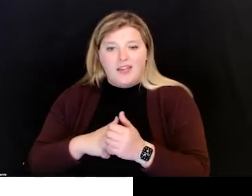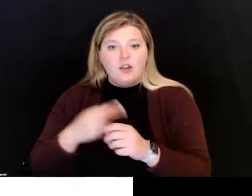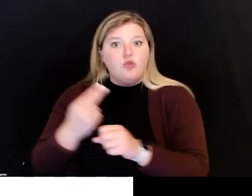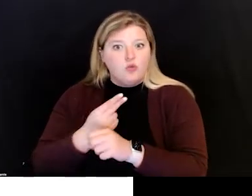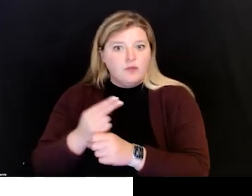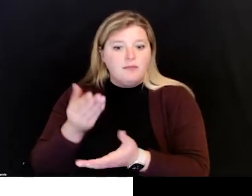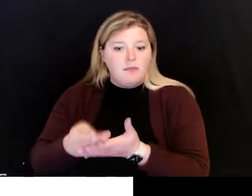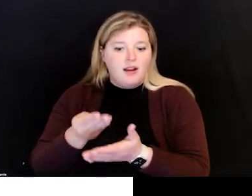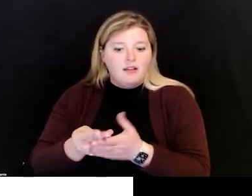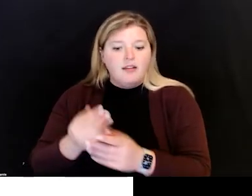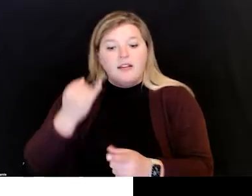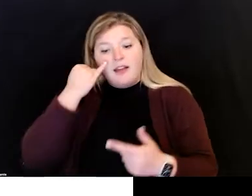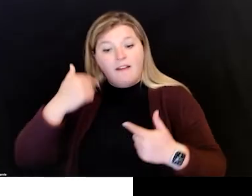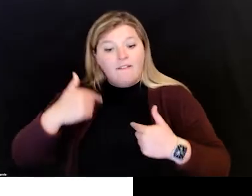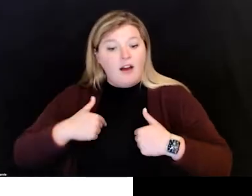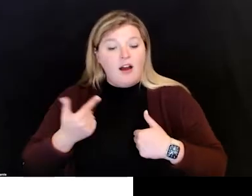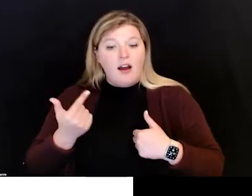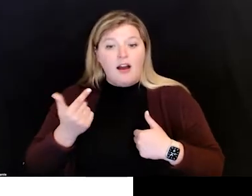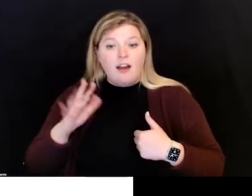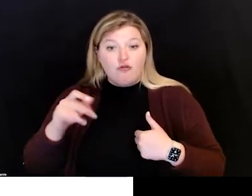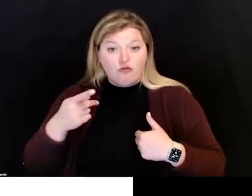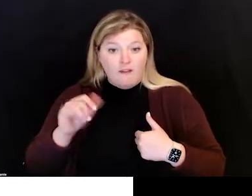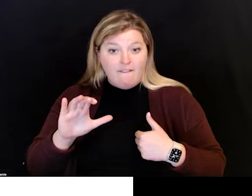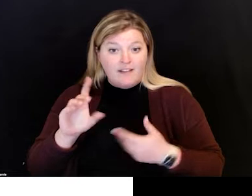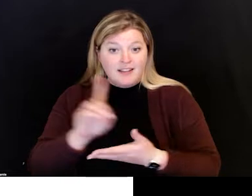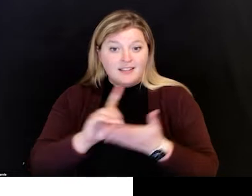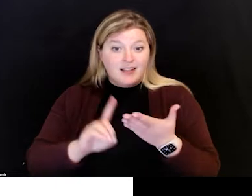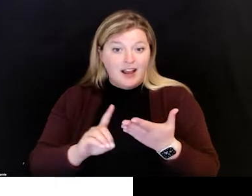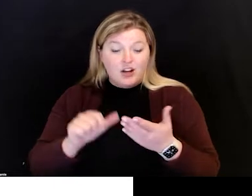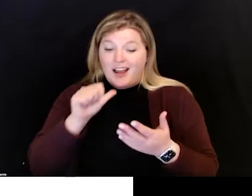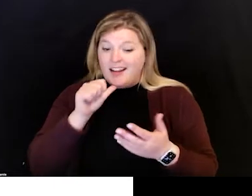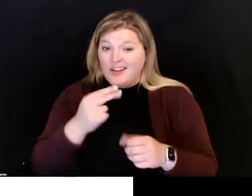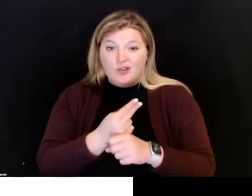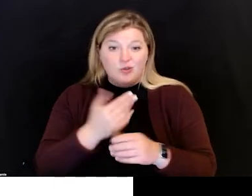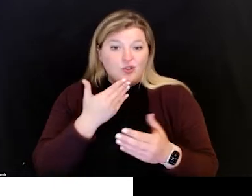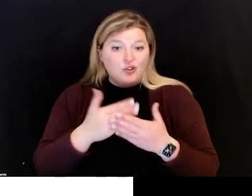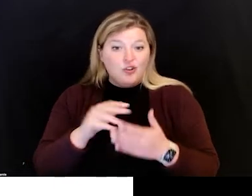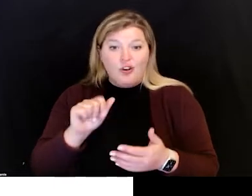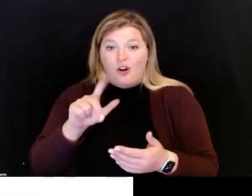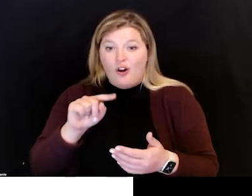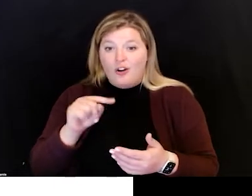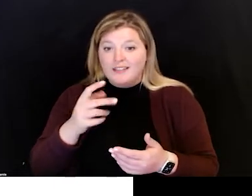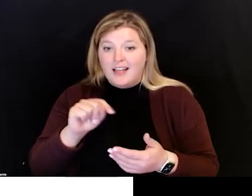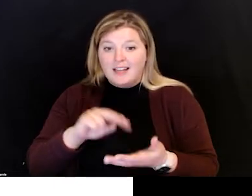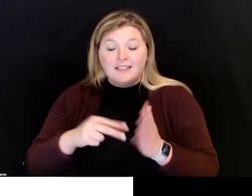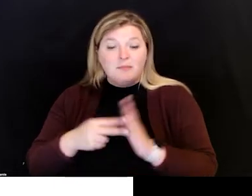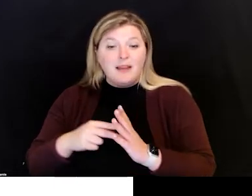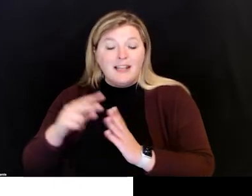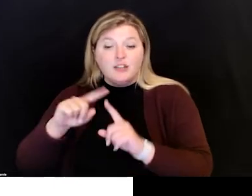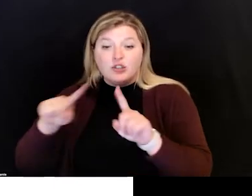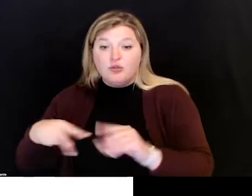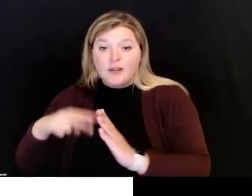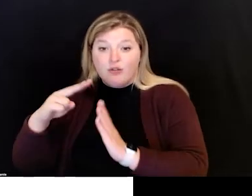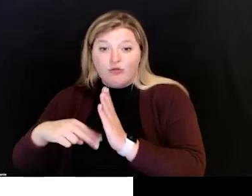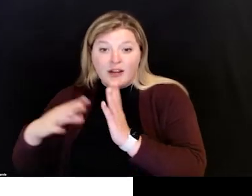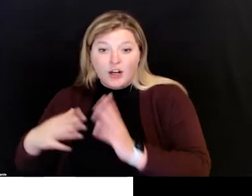If I were a graphic designer who didn't add good alt text, a screen reader user may not benefit from any of that information at all.